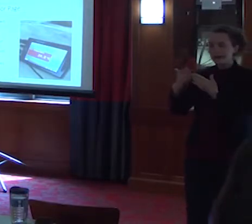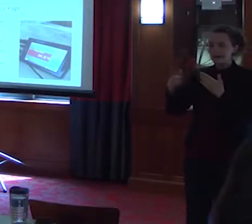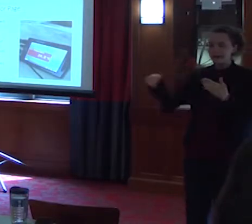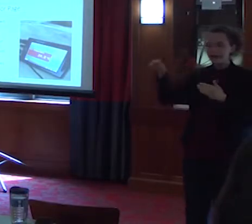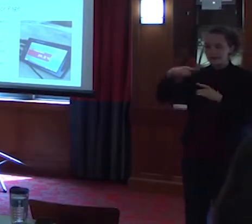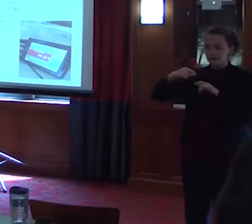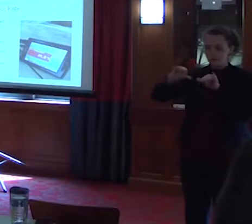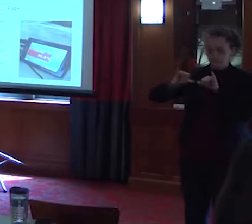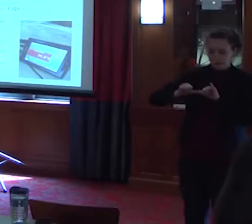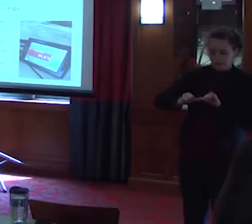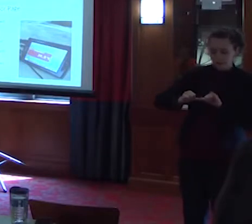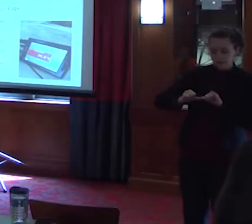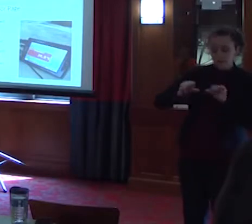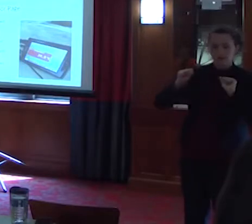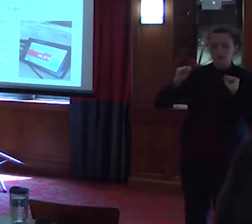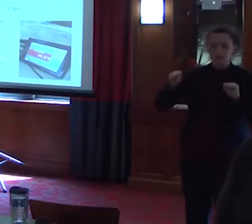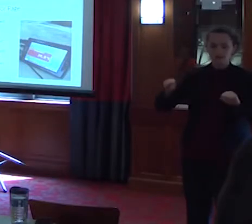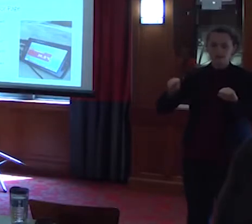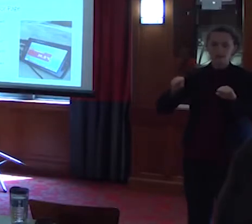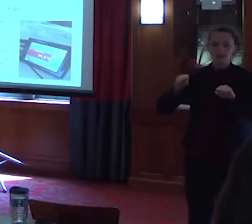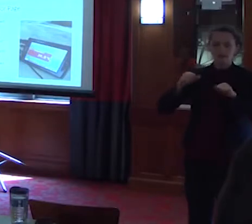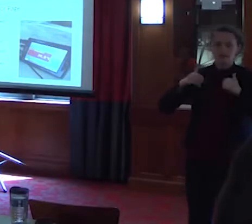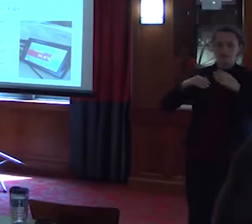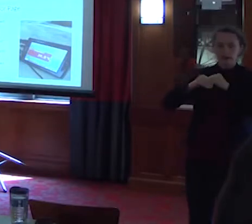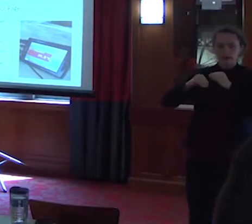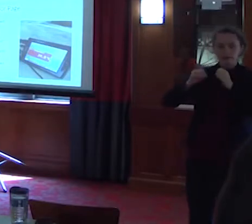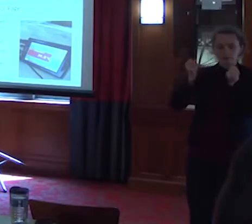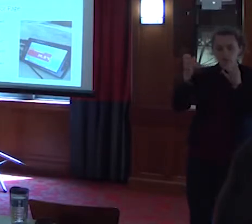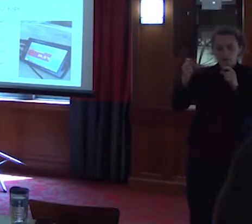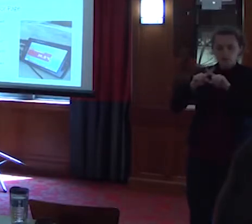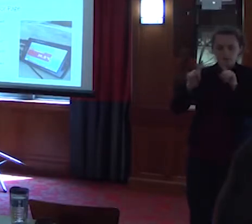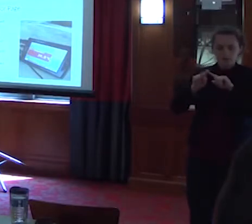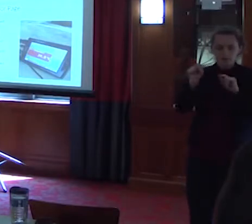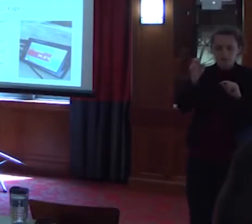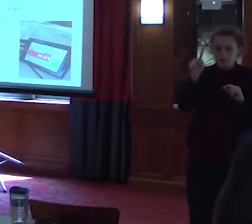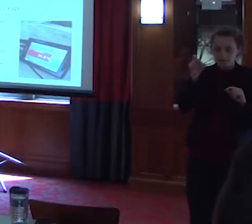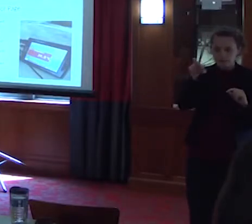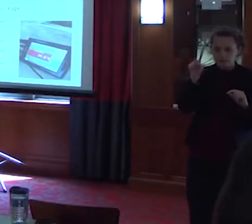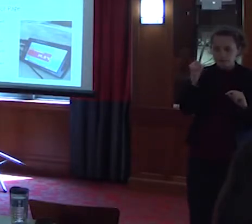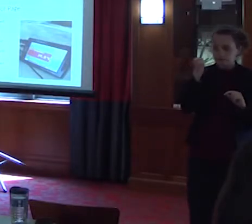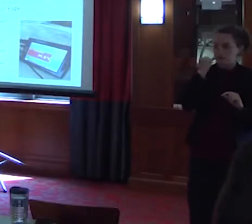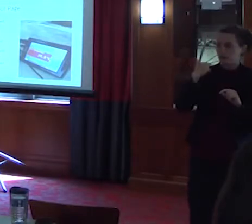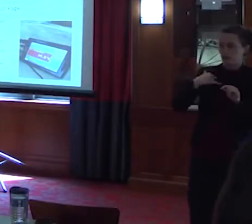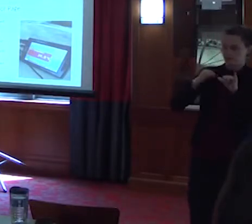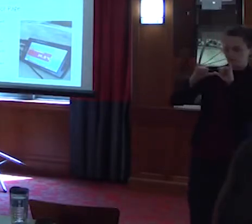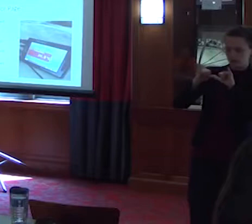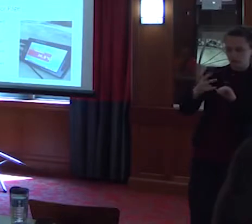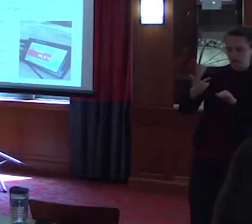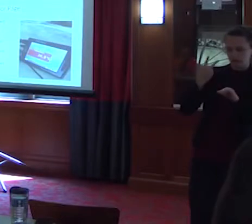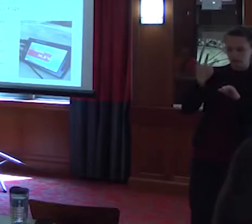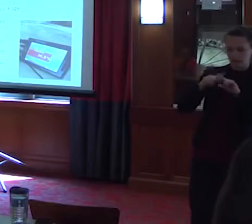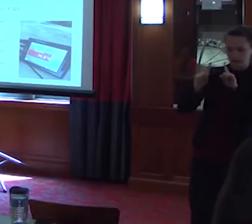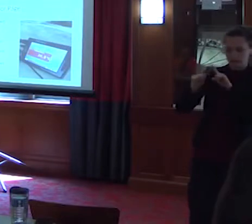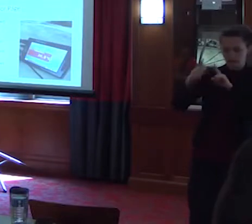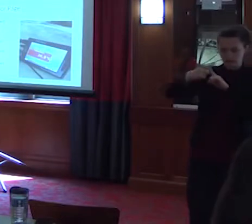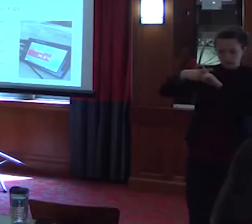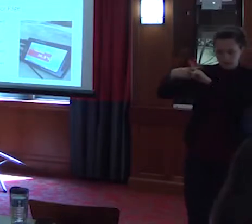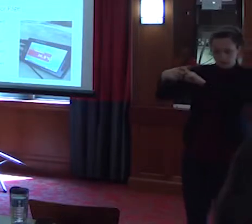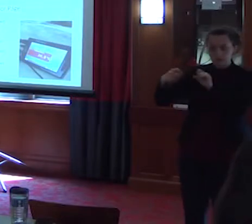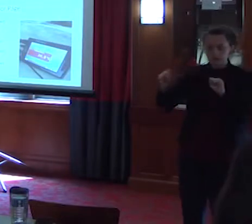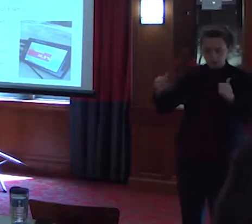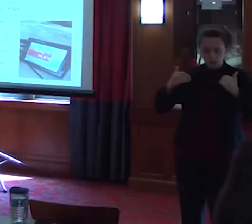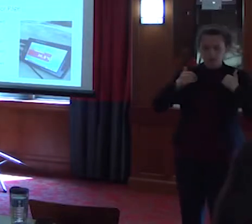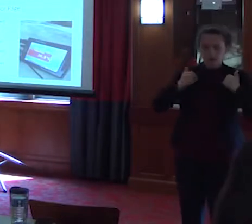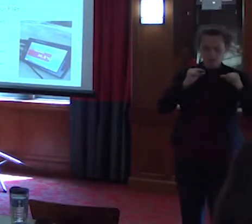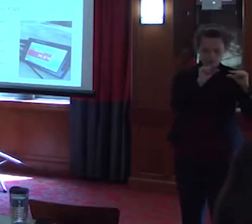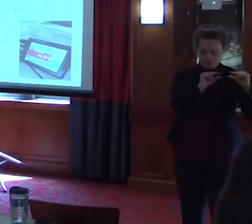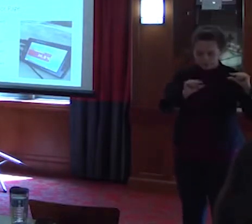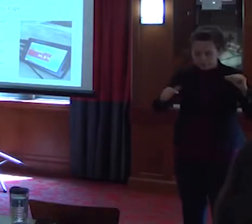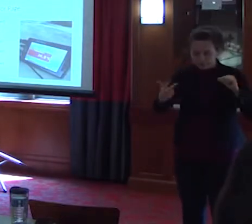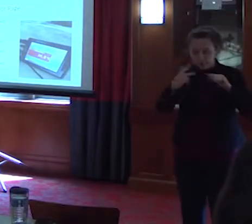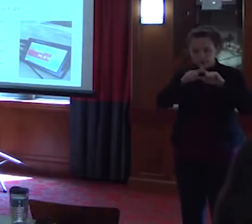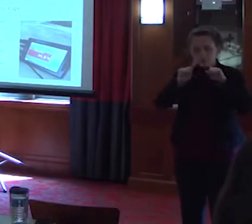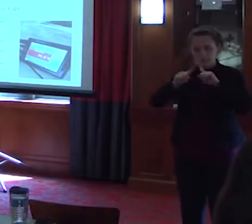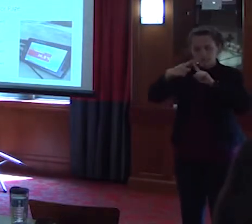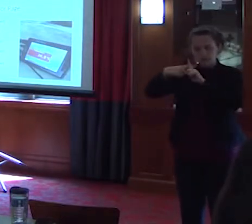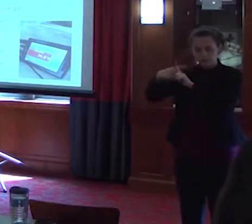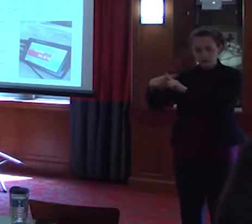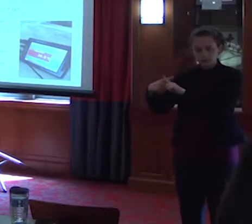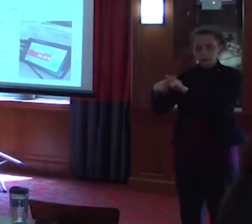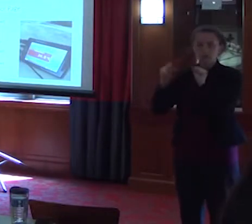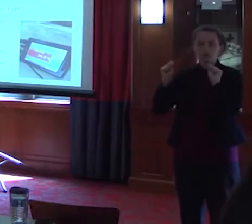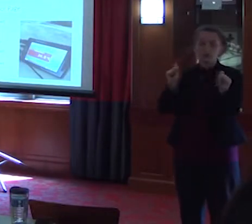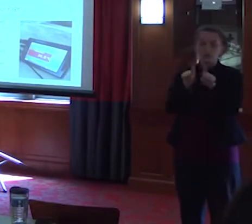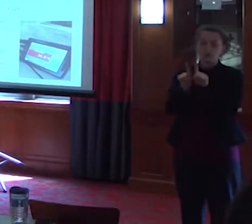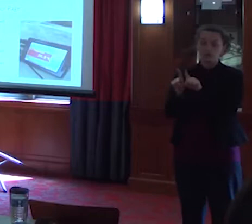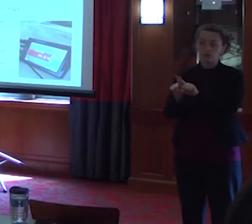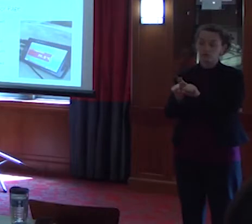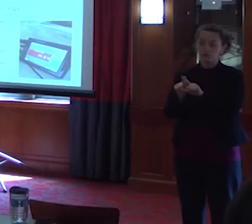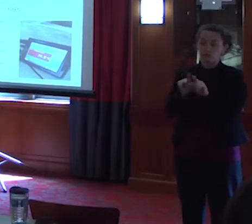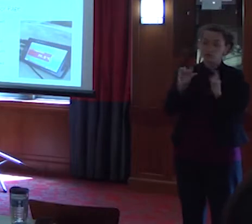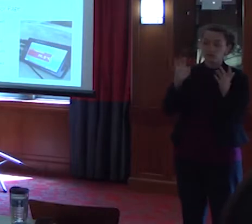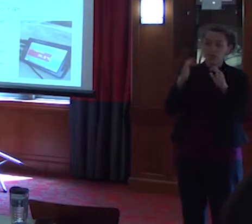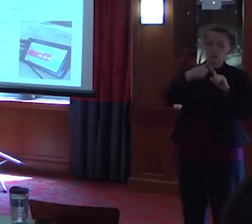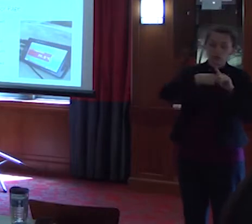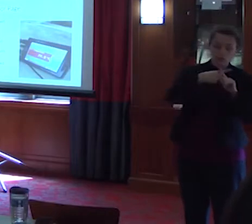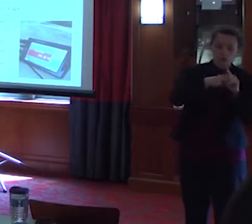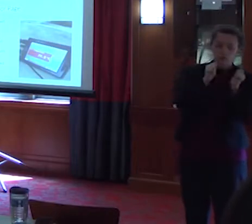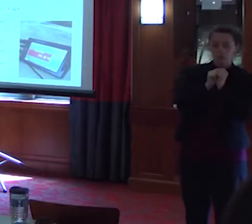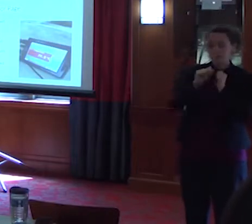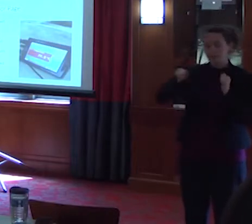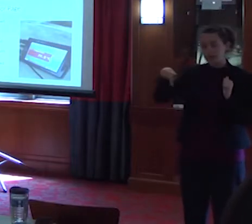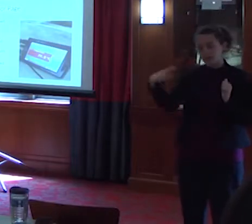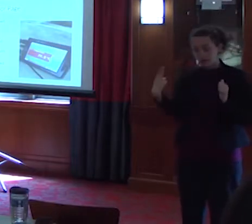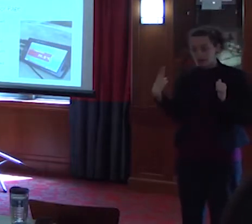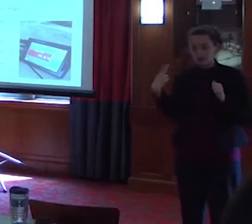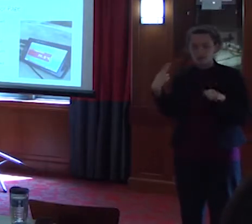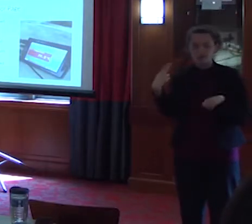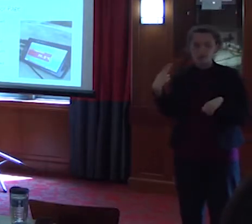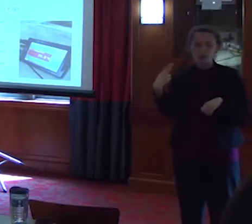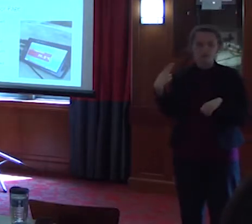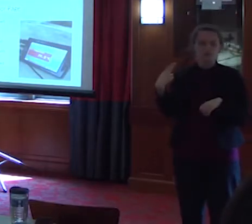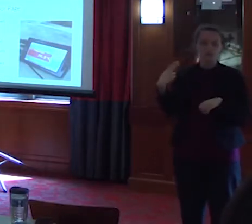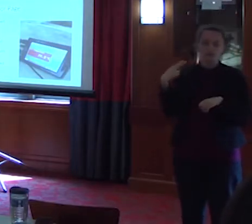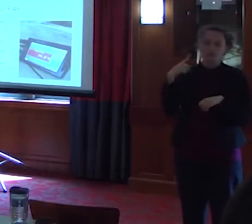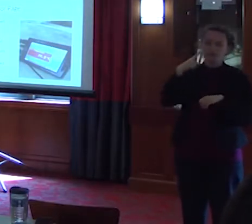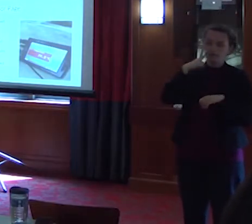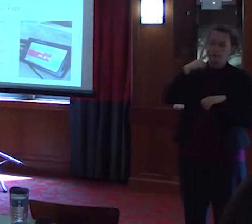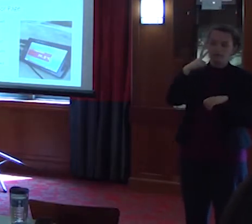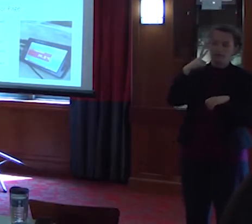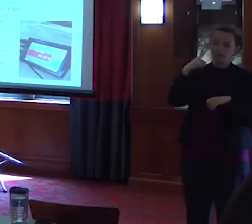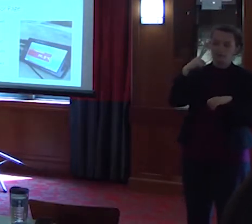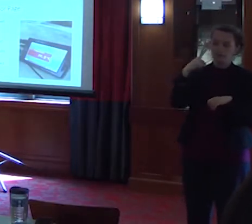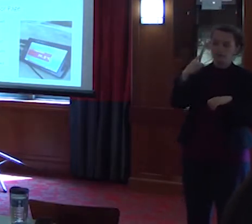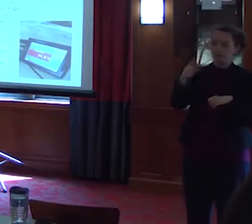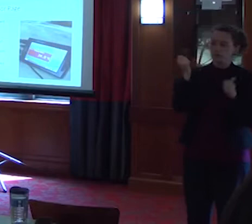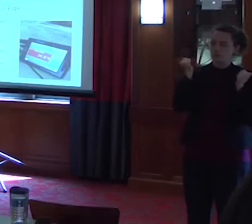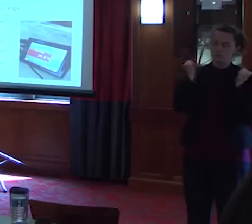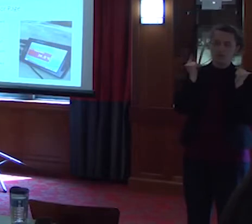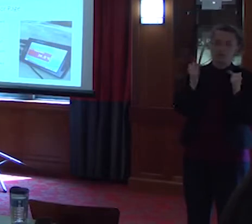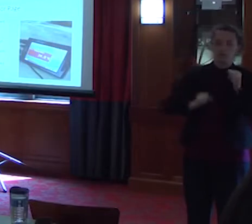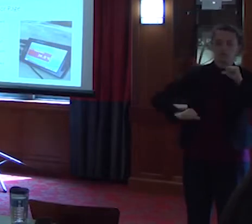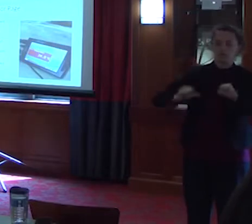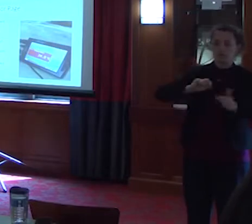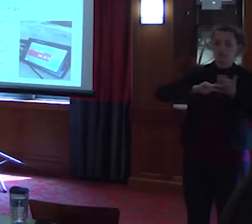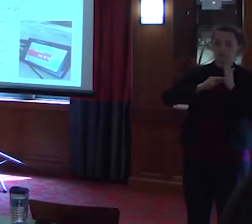[LabQuest] Lithium, sodium.